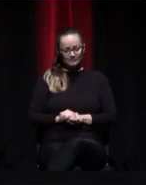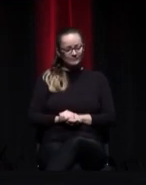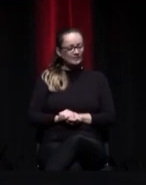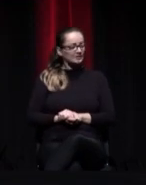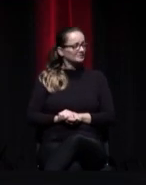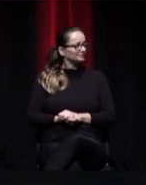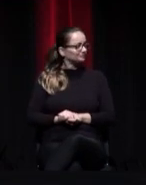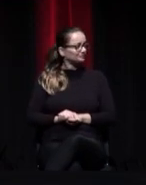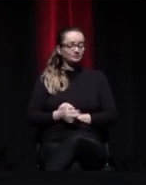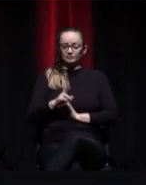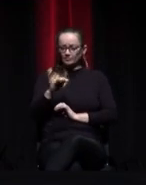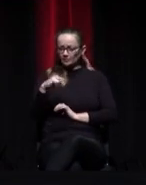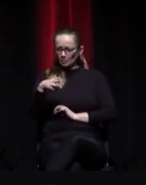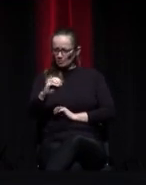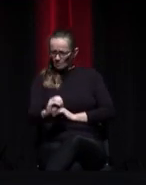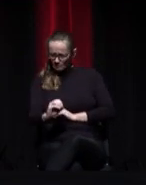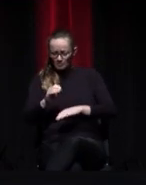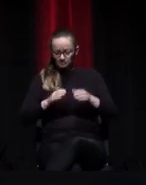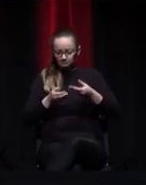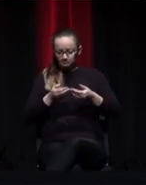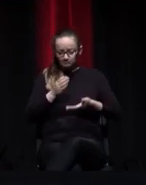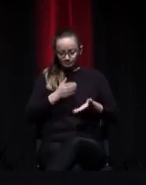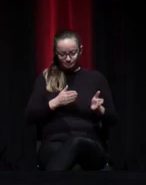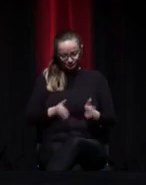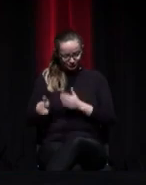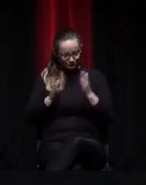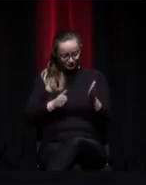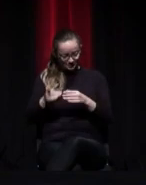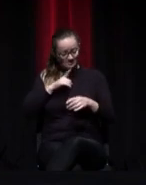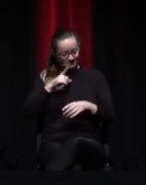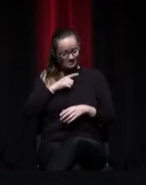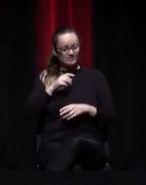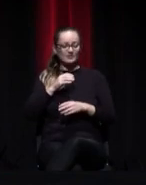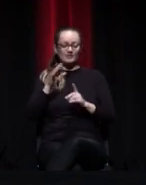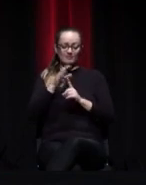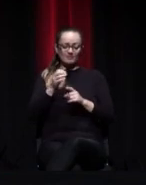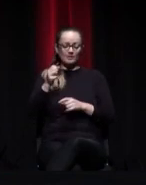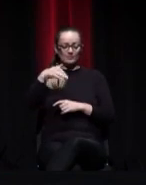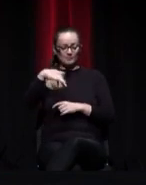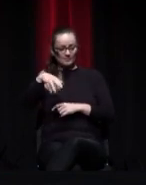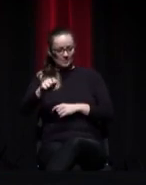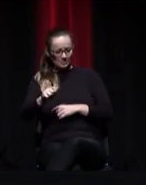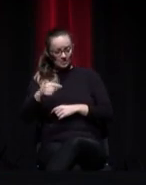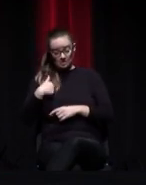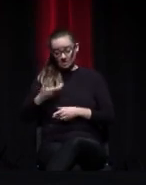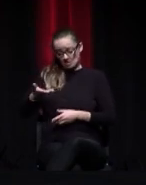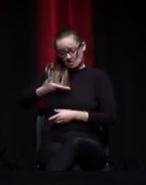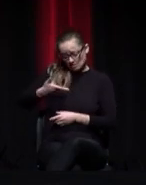What the robots intend to produce are media effects. I'm on a network of friends, it's a social network,